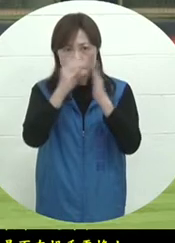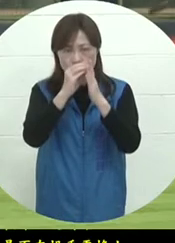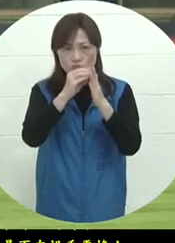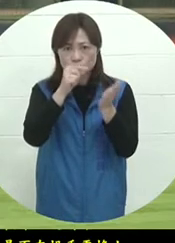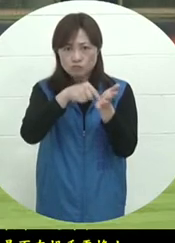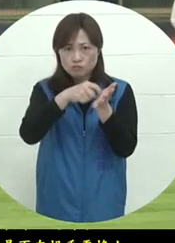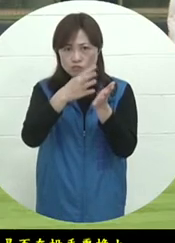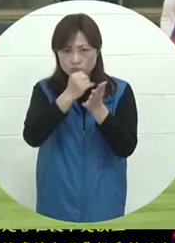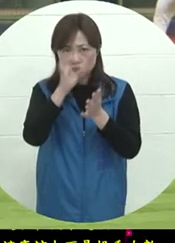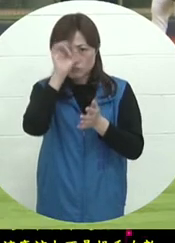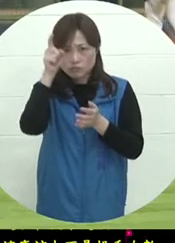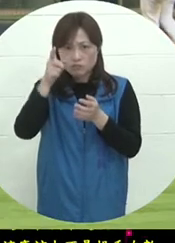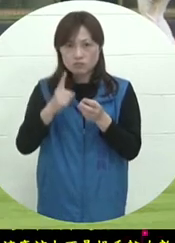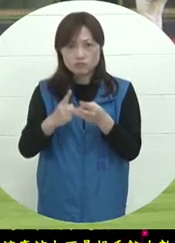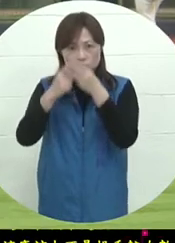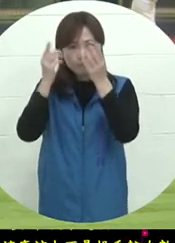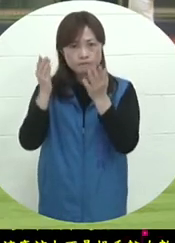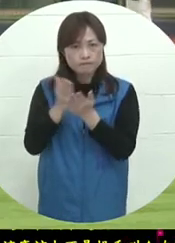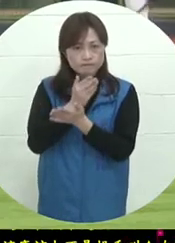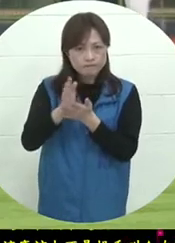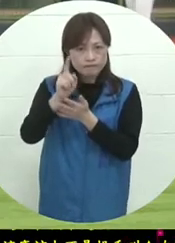, look at the gesture of the referee